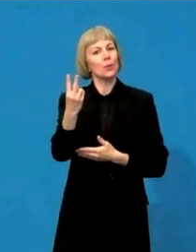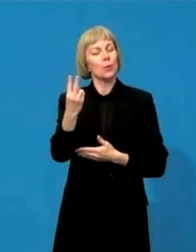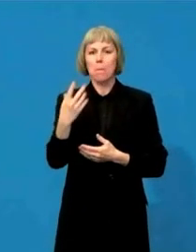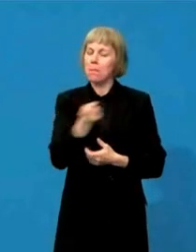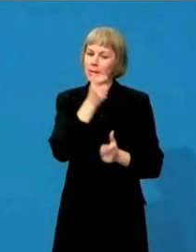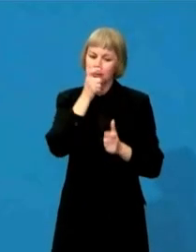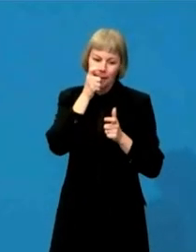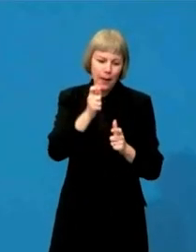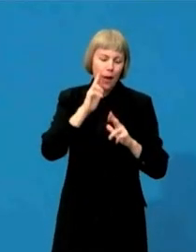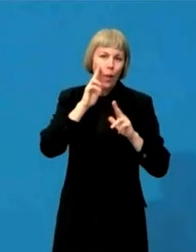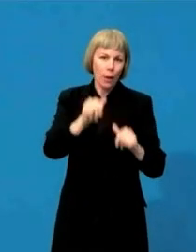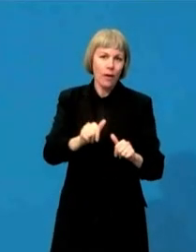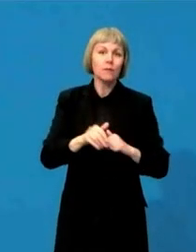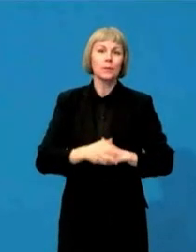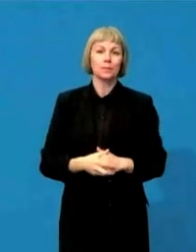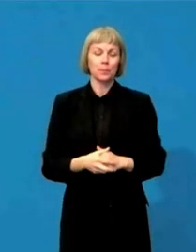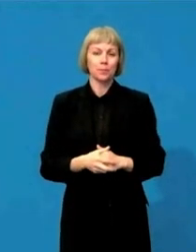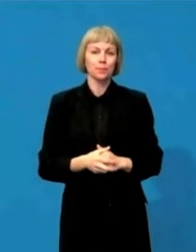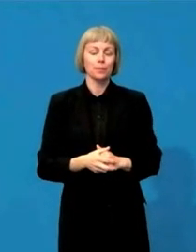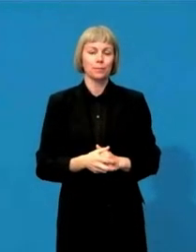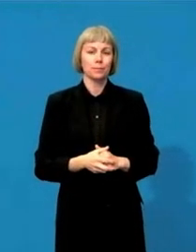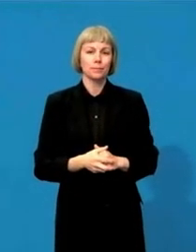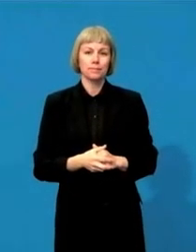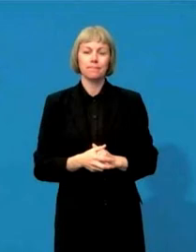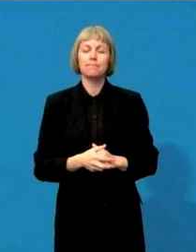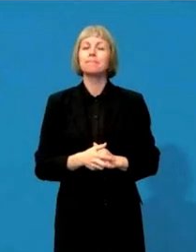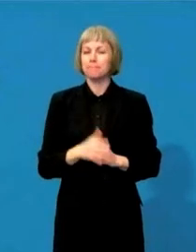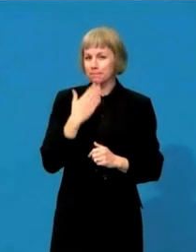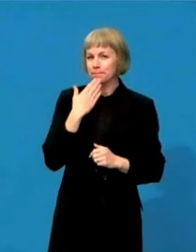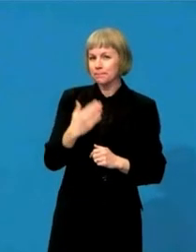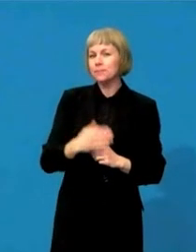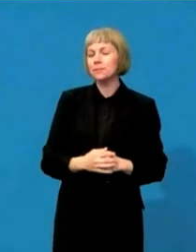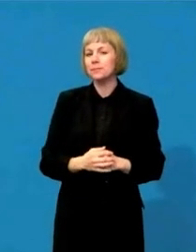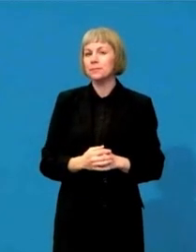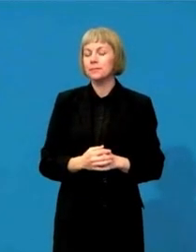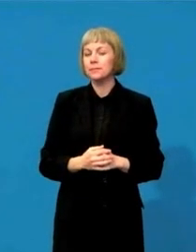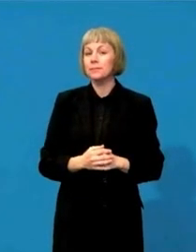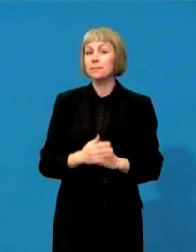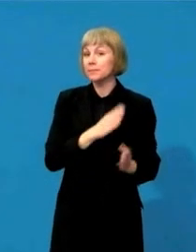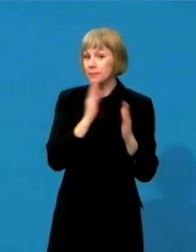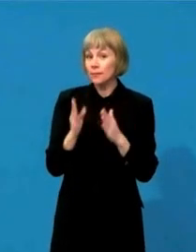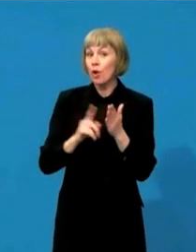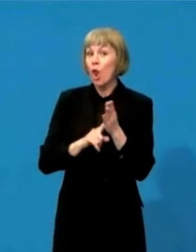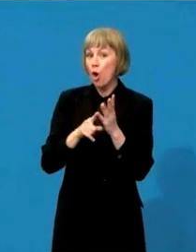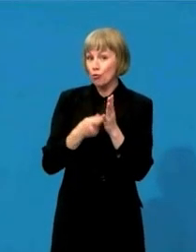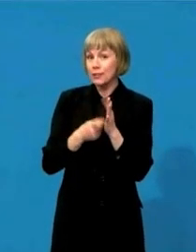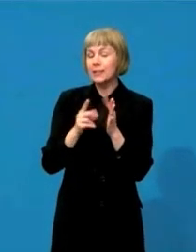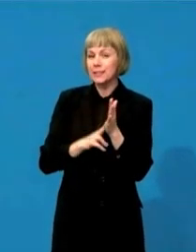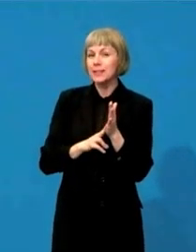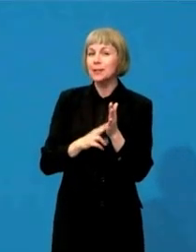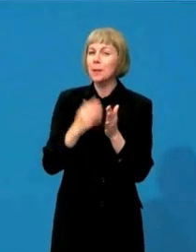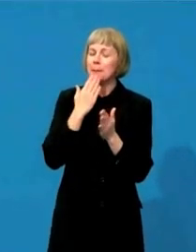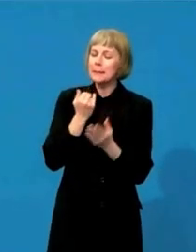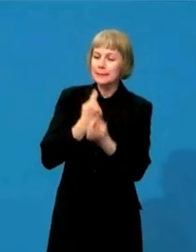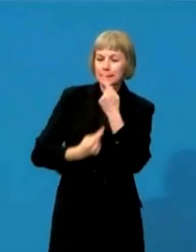Thank you, operator. Lauren, could you tell the Commissioners about I will firstly start